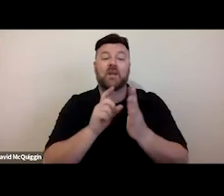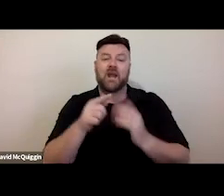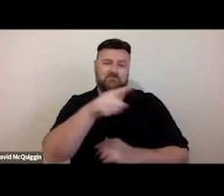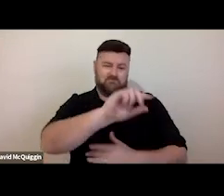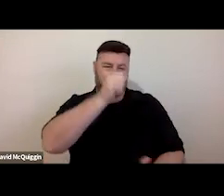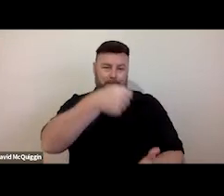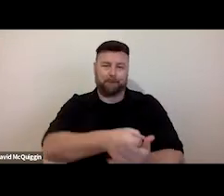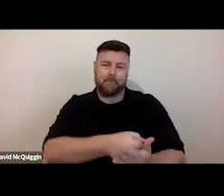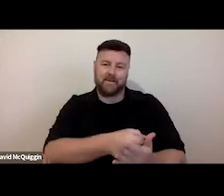one on Google.